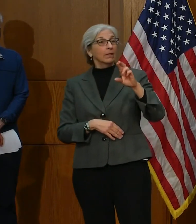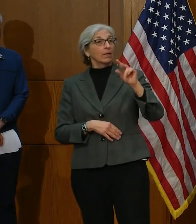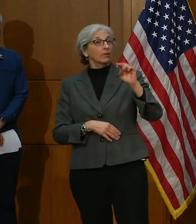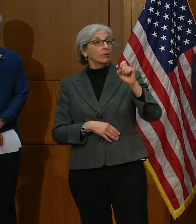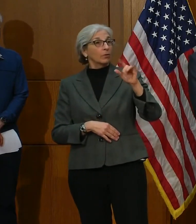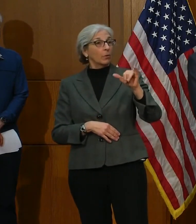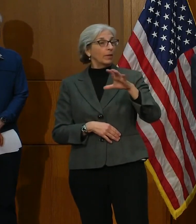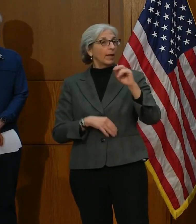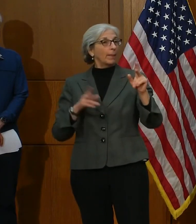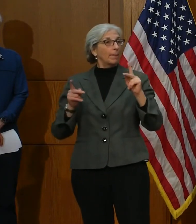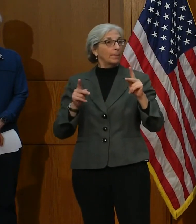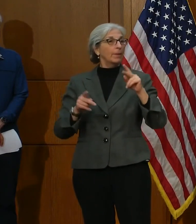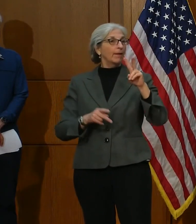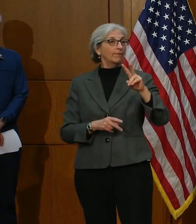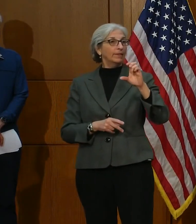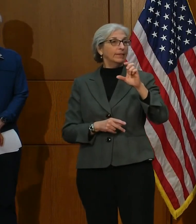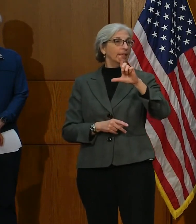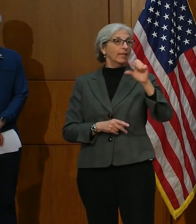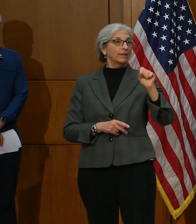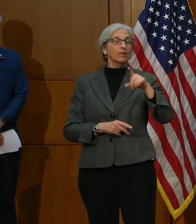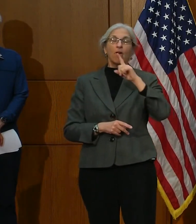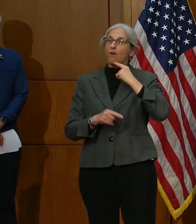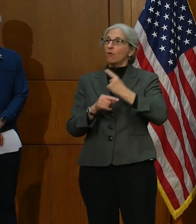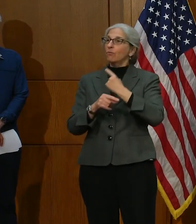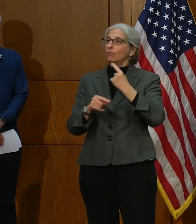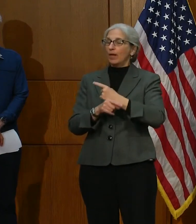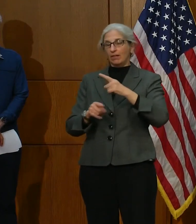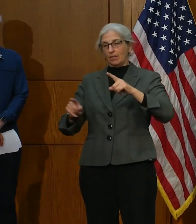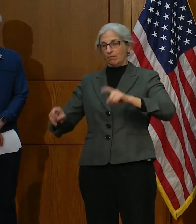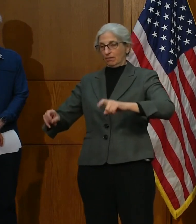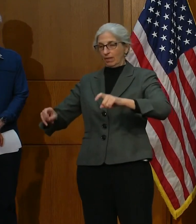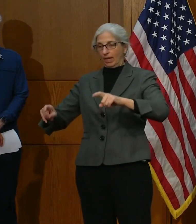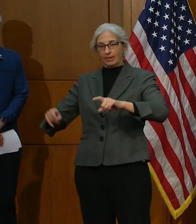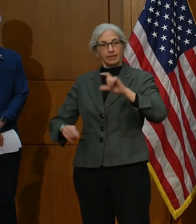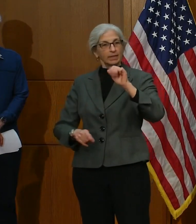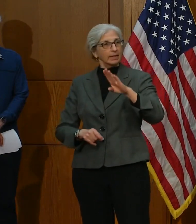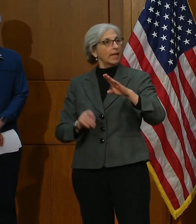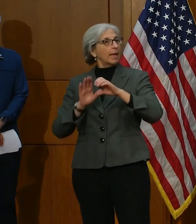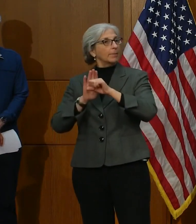YOU KNOW, SO ONE THING TO SAY, IS THAT DR TONI AND THE FOLKS